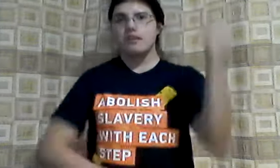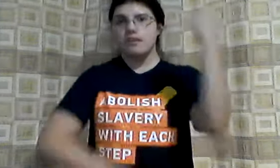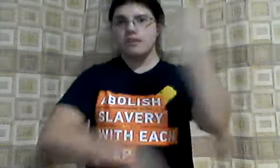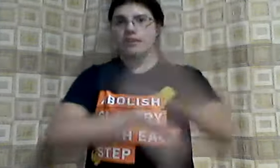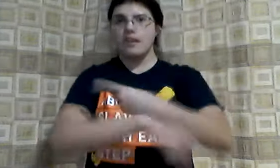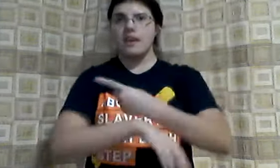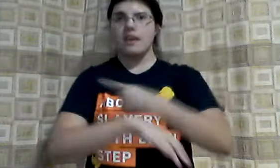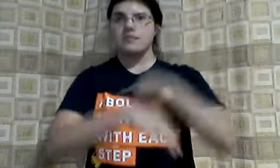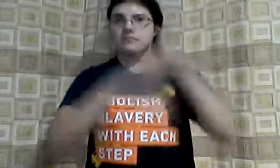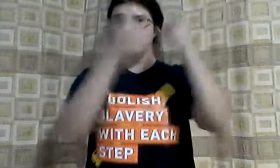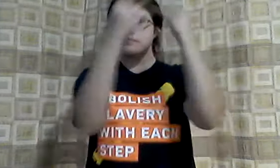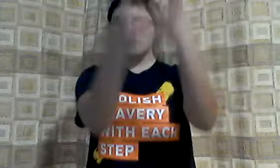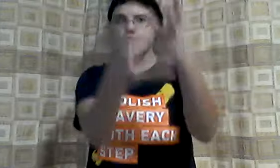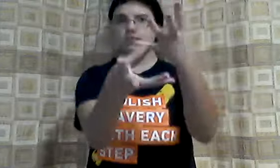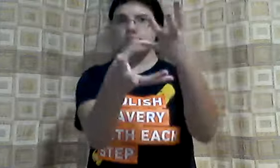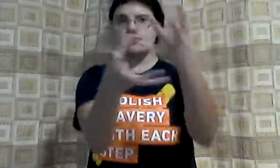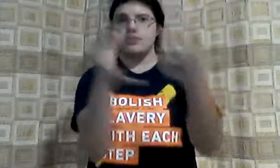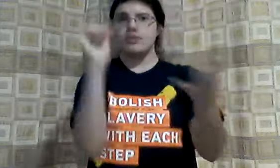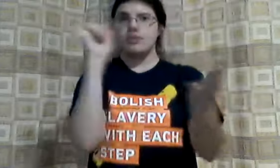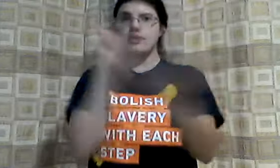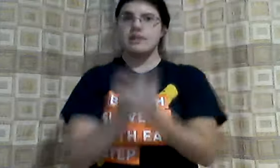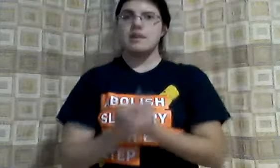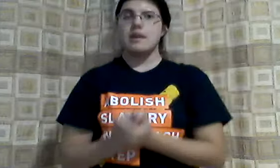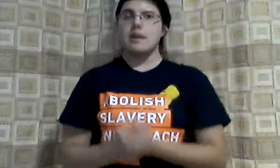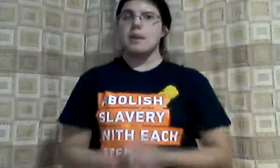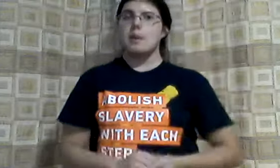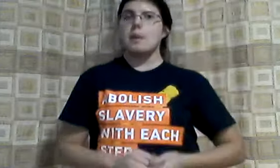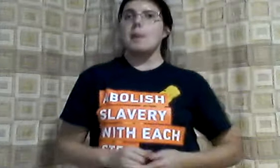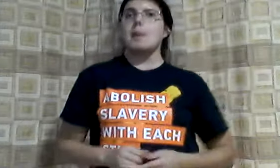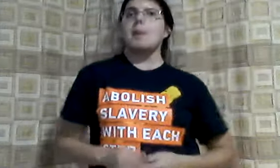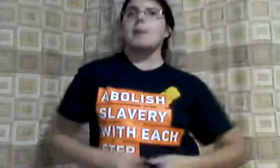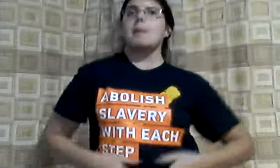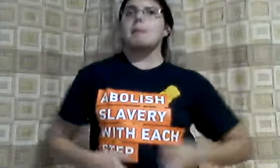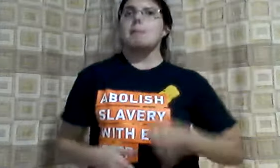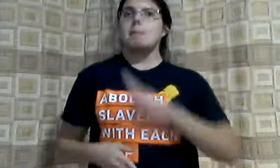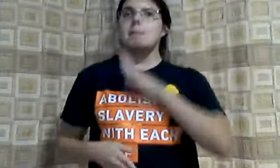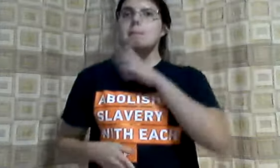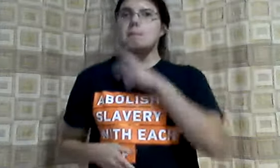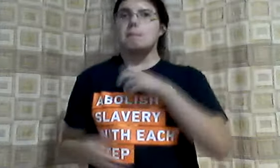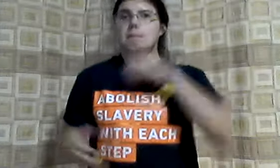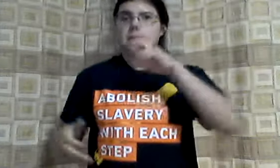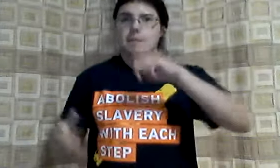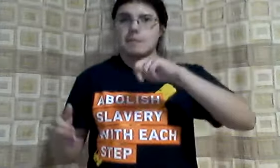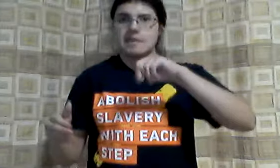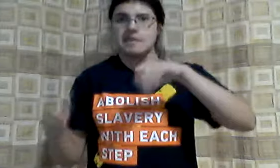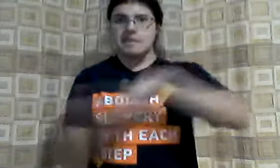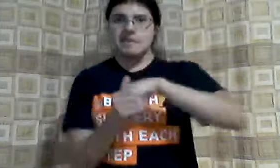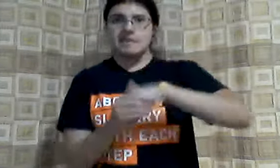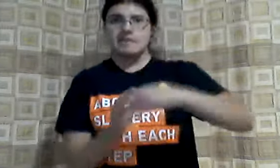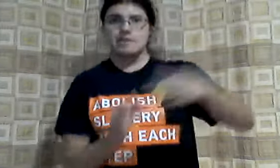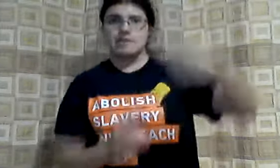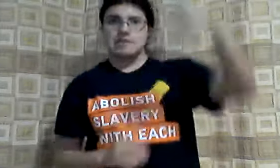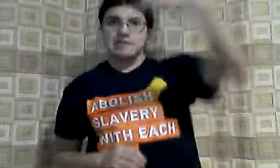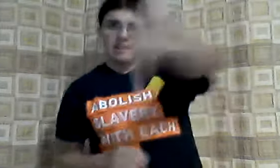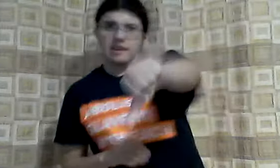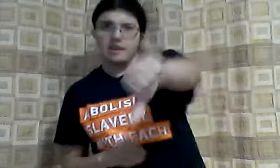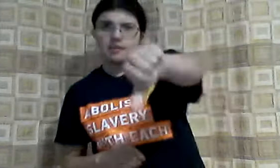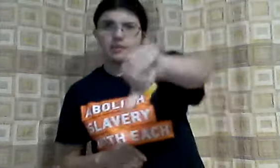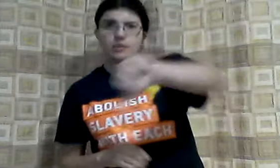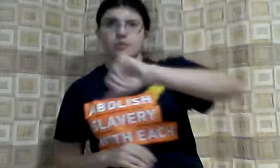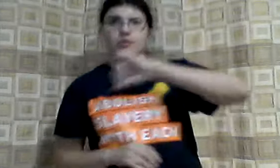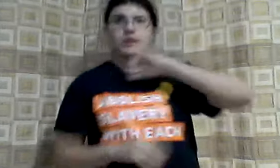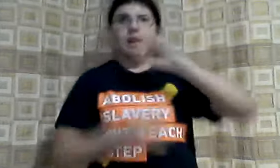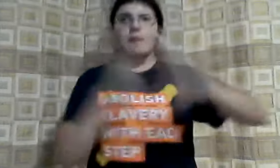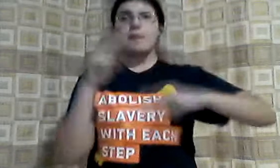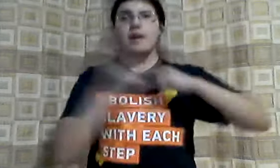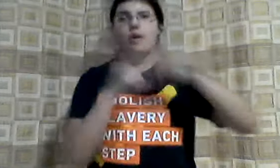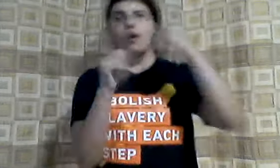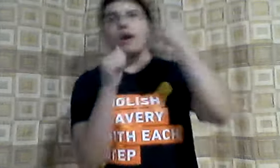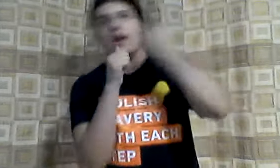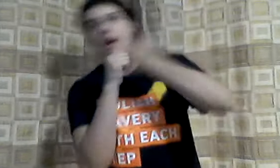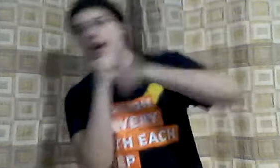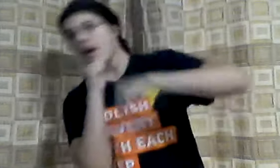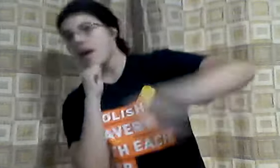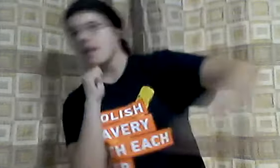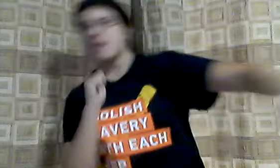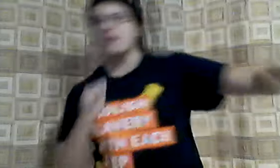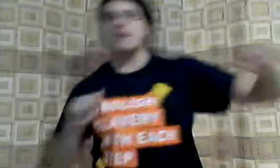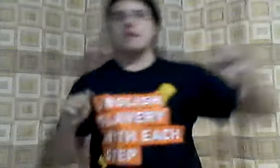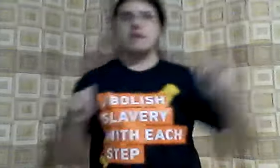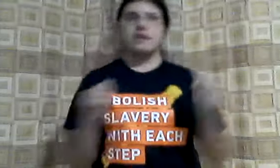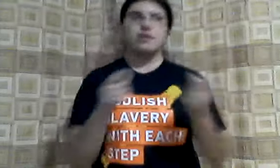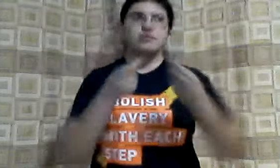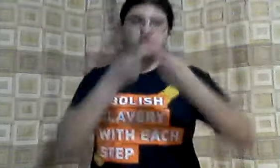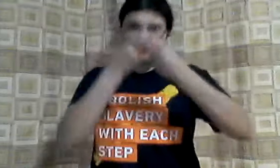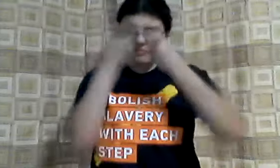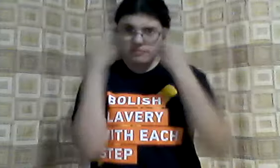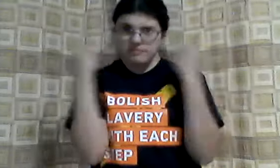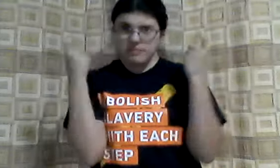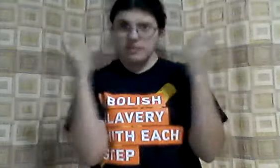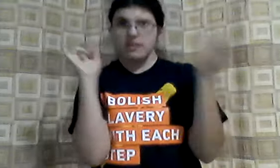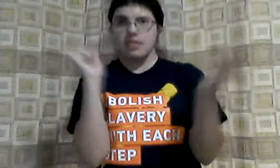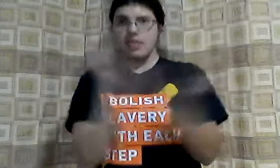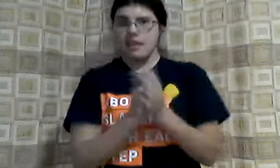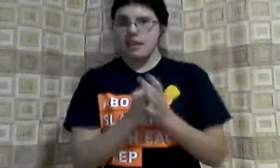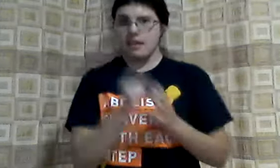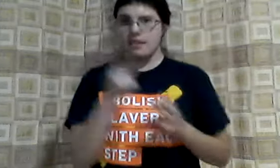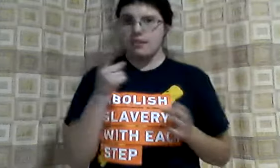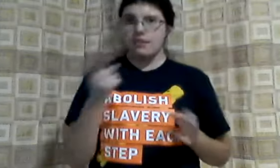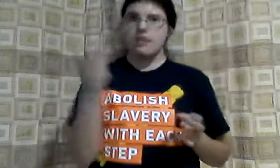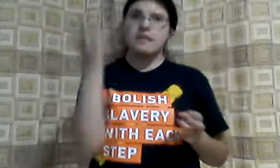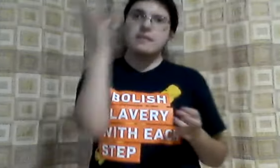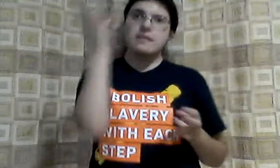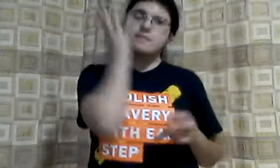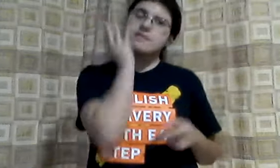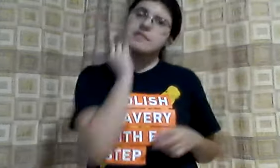Today, I just want to let you guys know that being in denial about any traumas that you had experienced